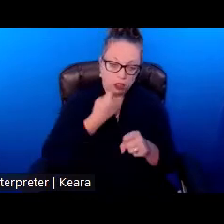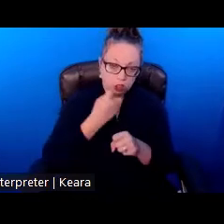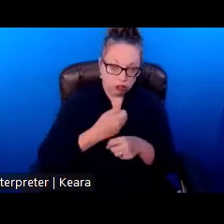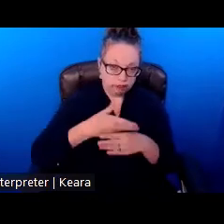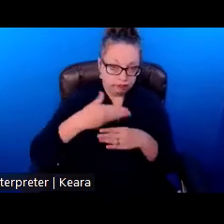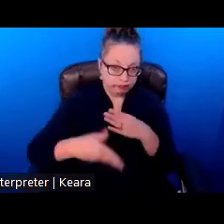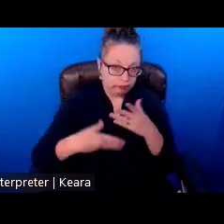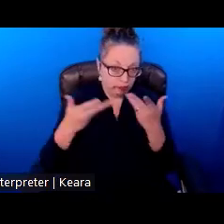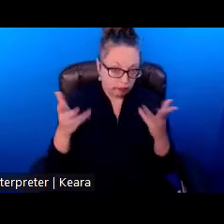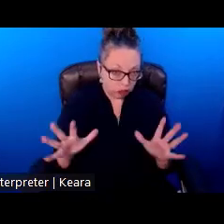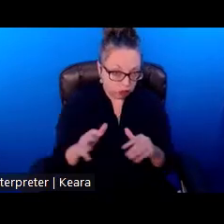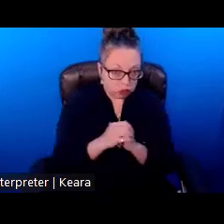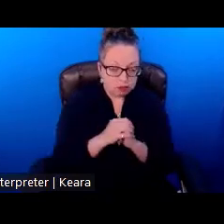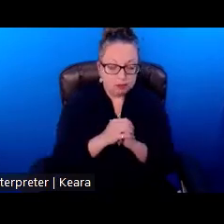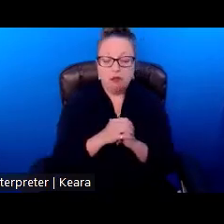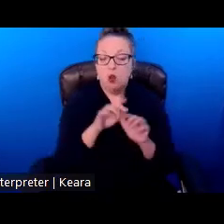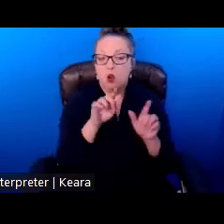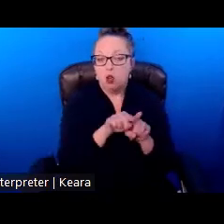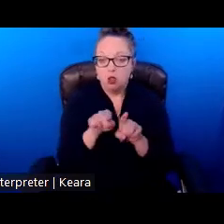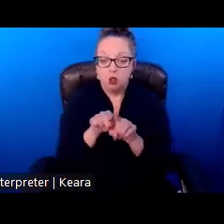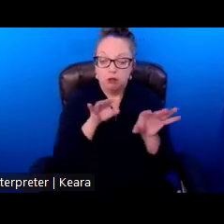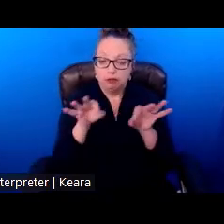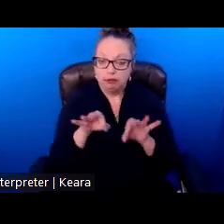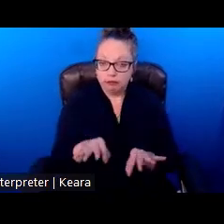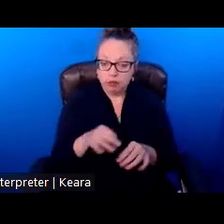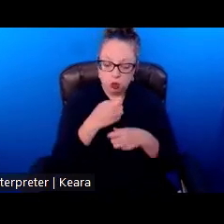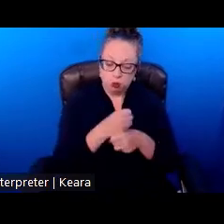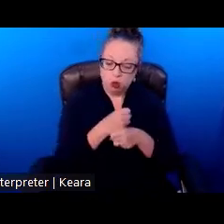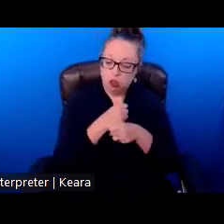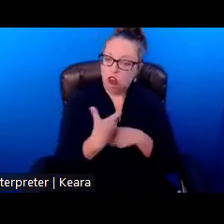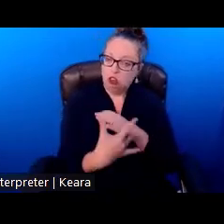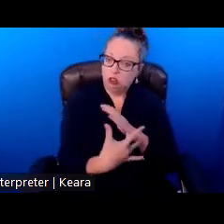Applicants should also describe the production techniques, materials, and technical processes